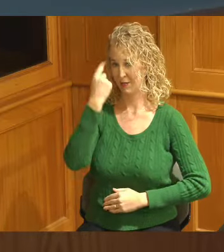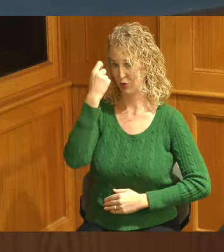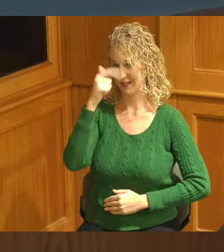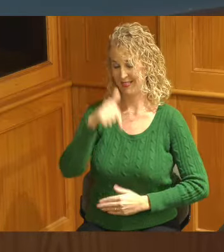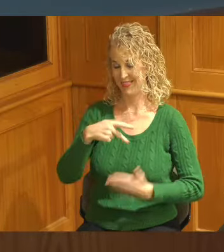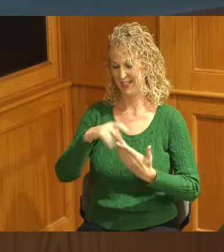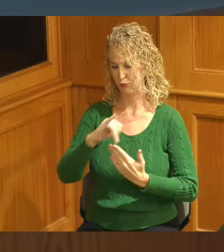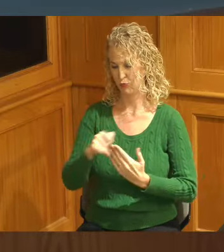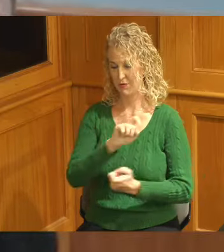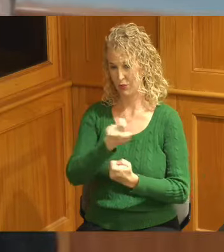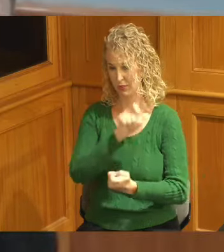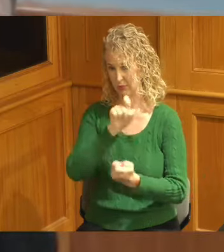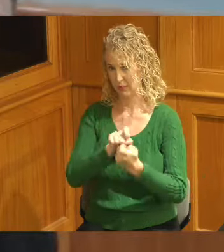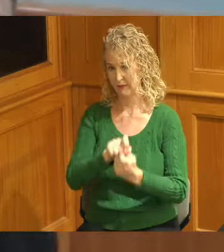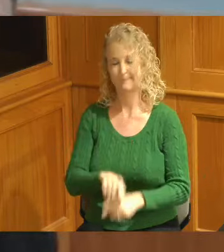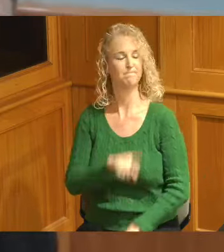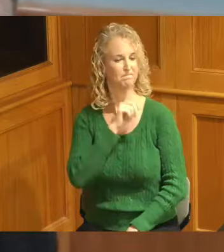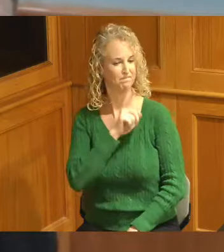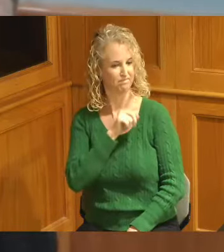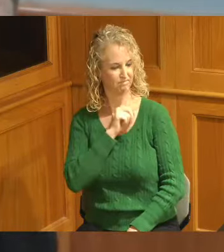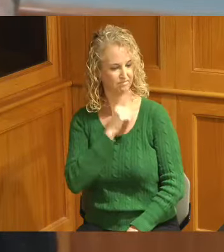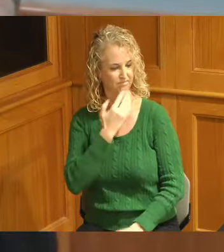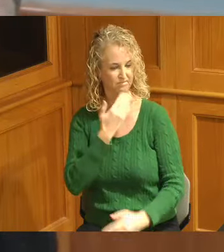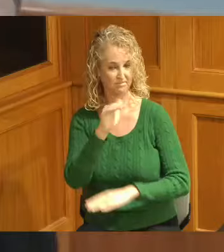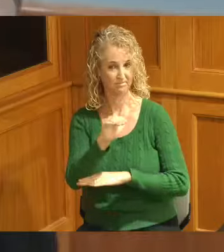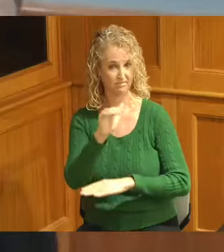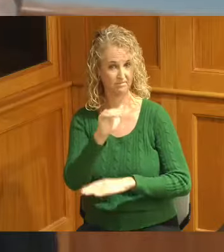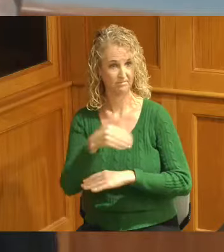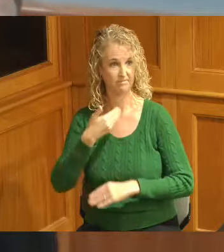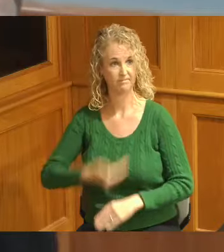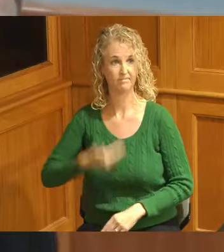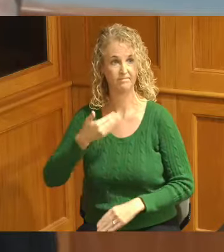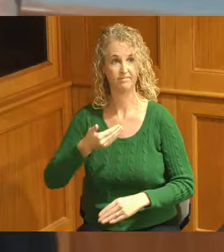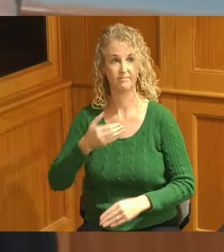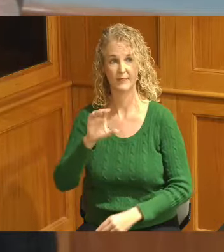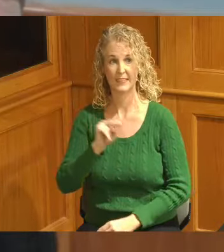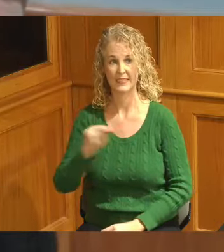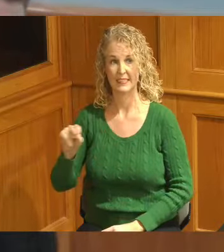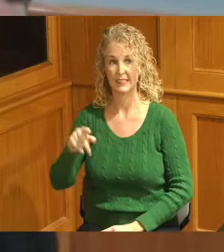of this one. Happy to. good afternoon. Melissa Johnson with the Cincinnati Port Authority. I